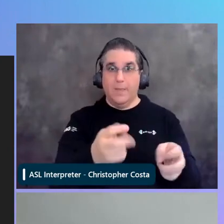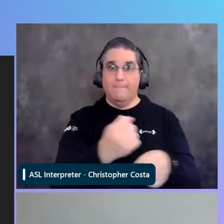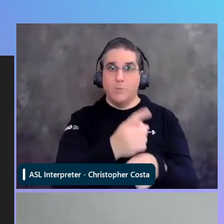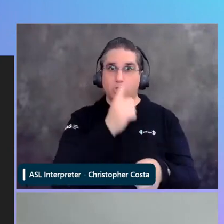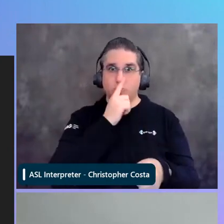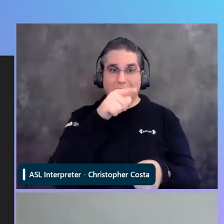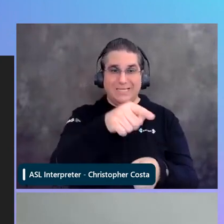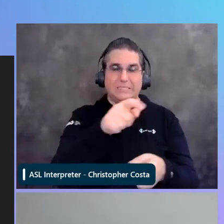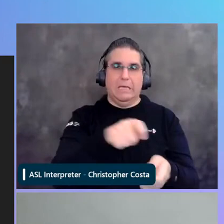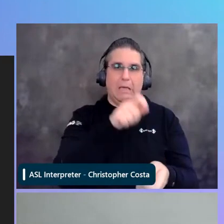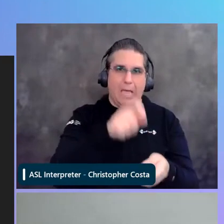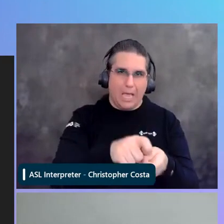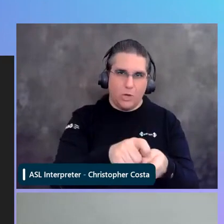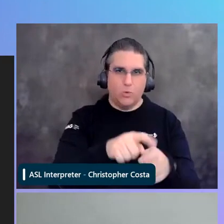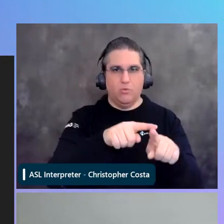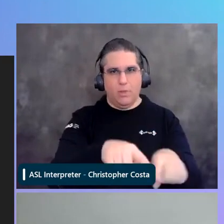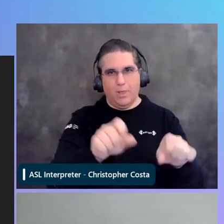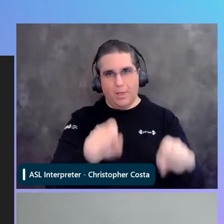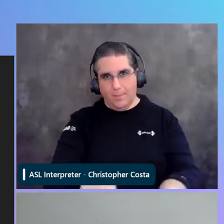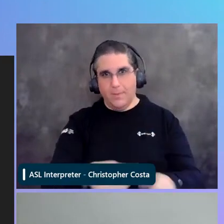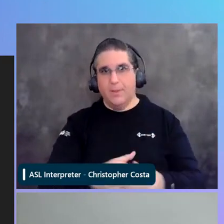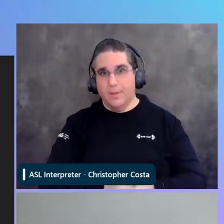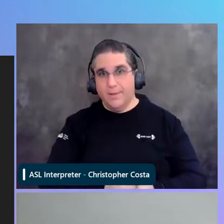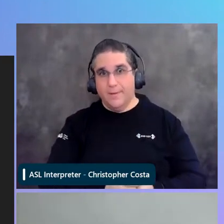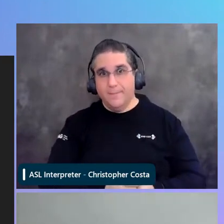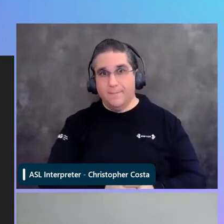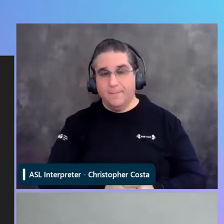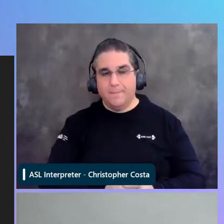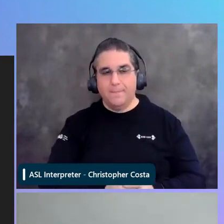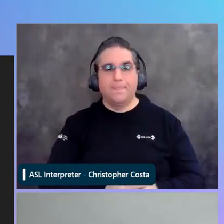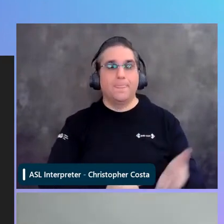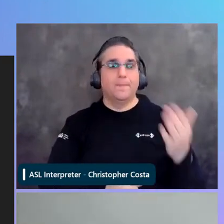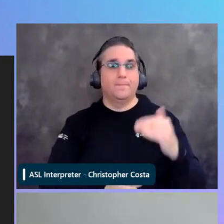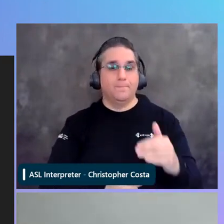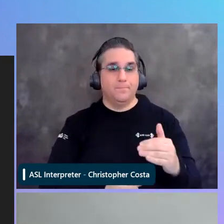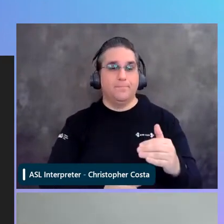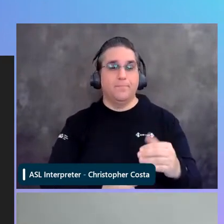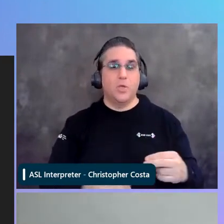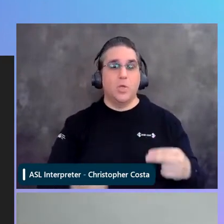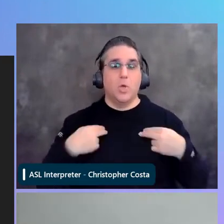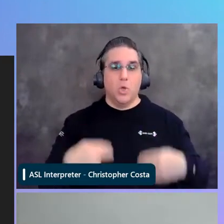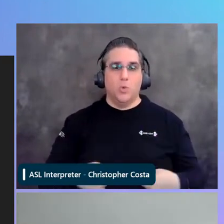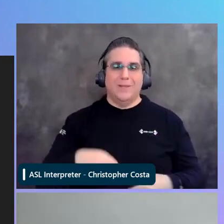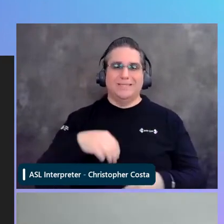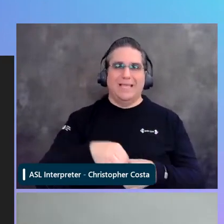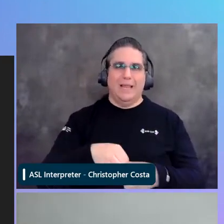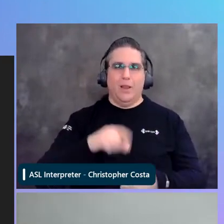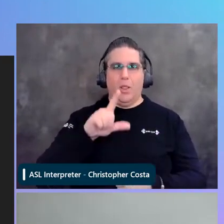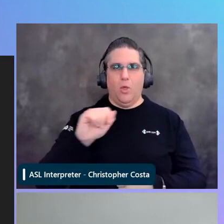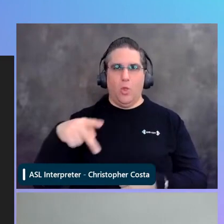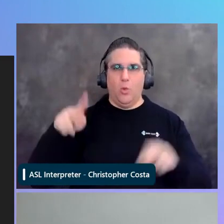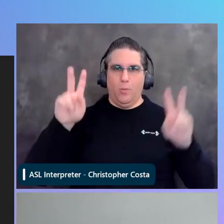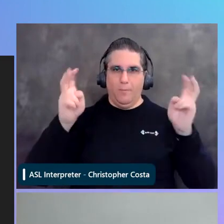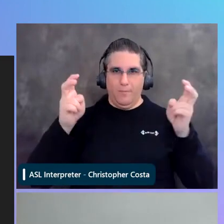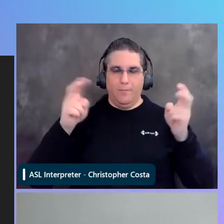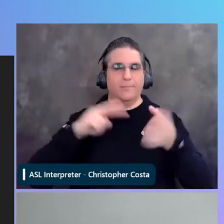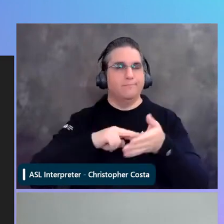output. But humans in the loop regular check the information